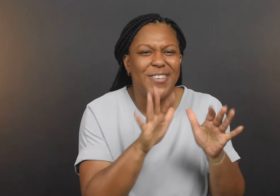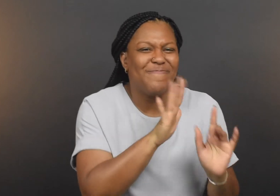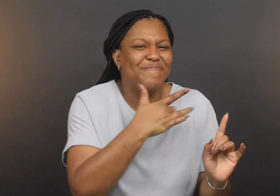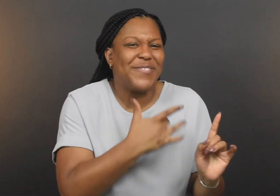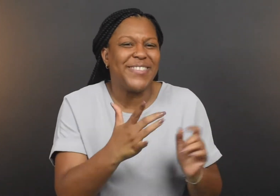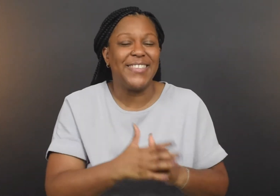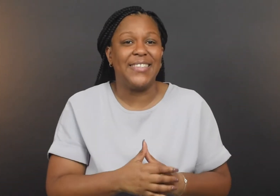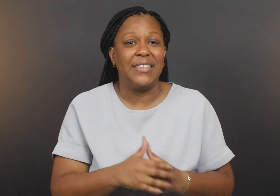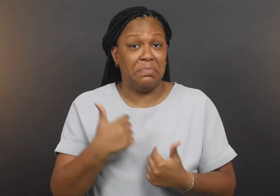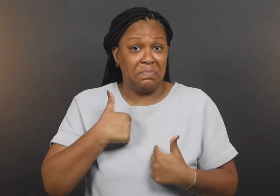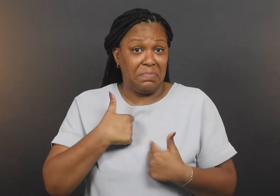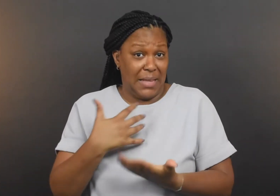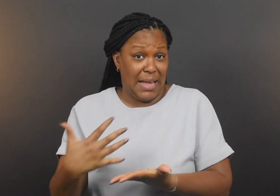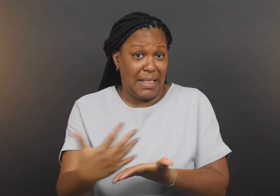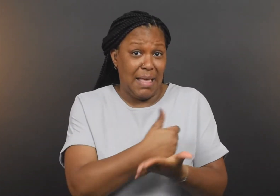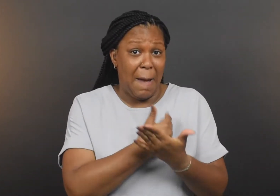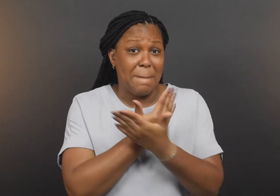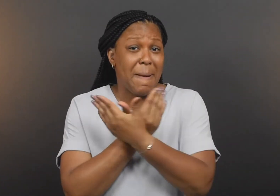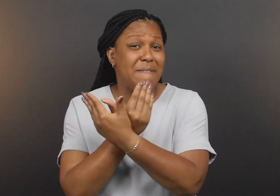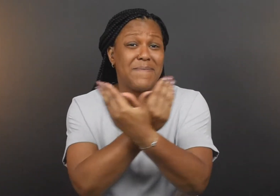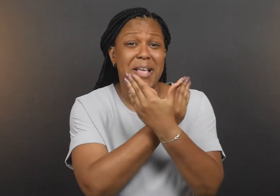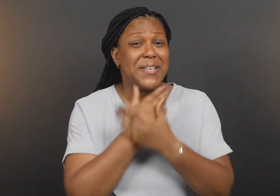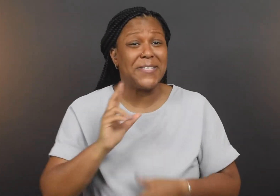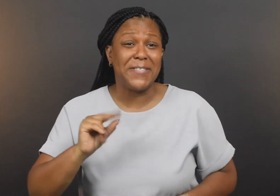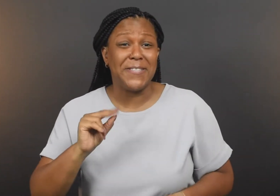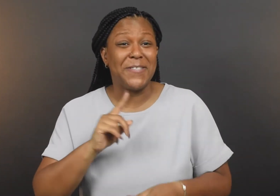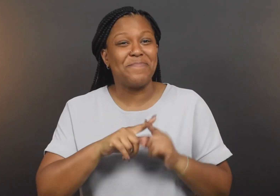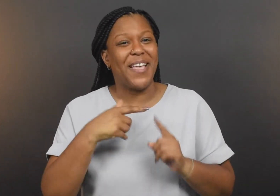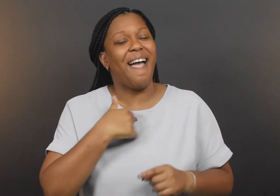she says. “I didn’t collect butterflies, though—I liked beetles better.”